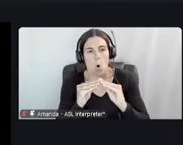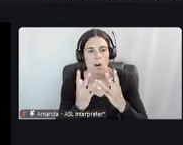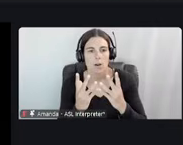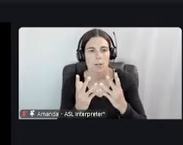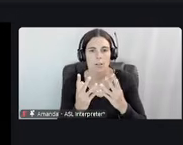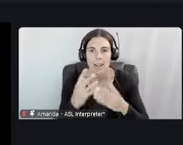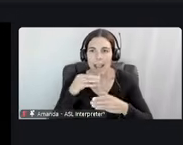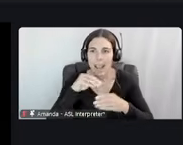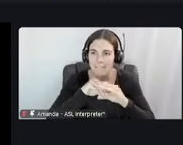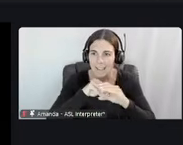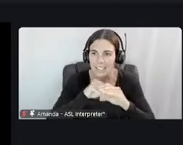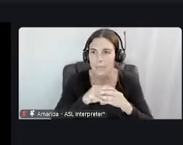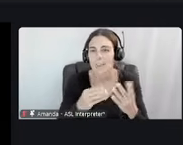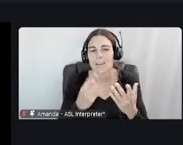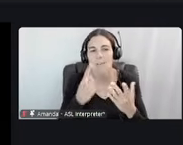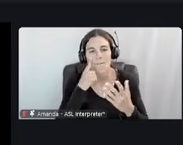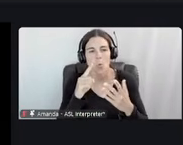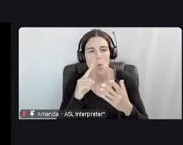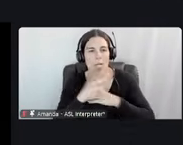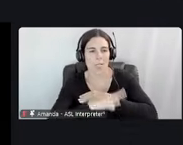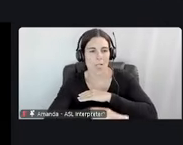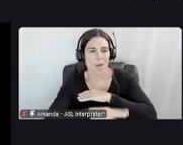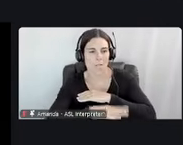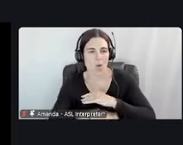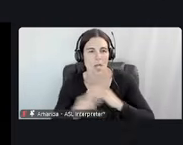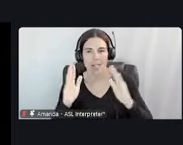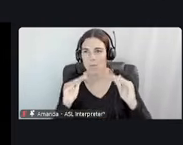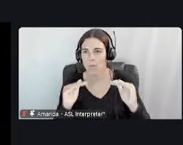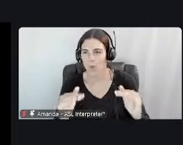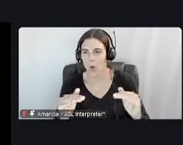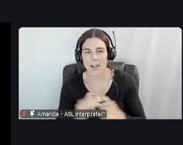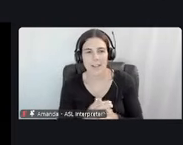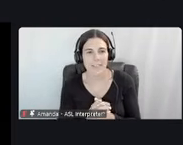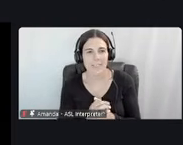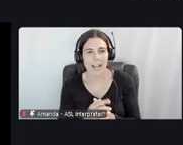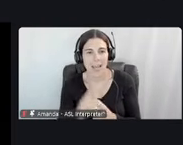um in the fall. All right. And moving right along. I think this is our last slide maybe. There you